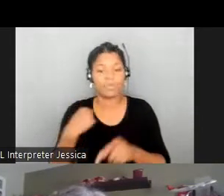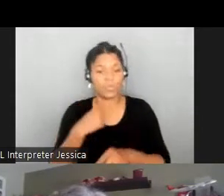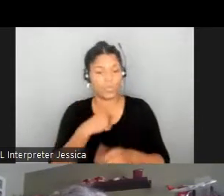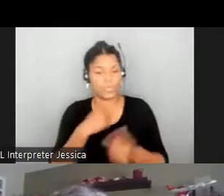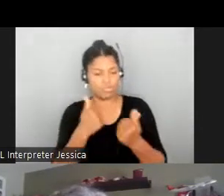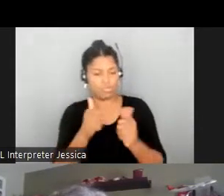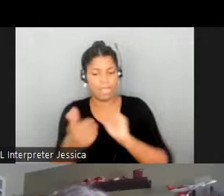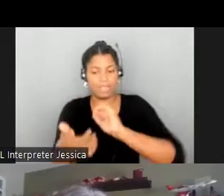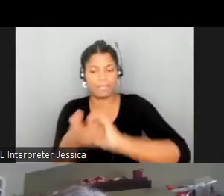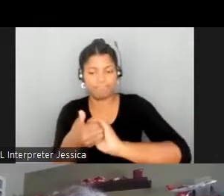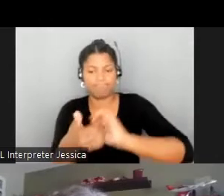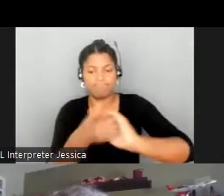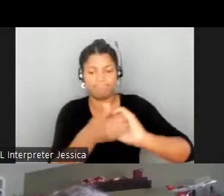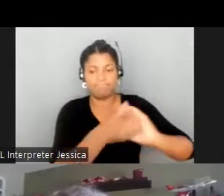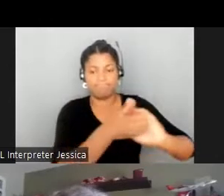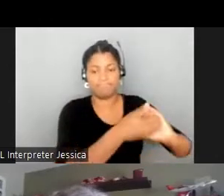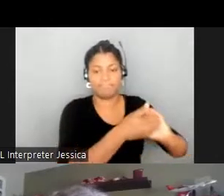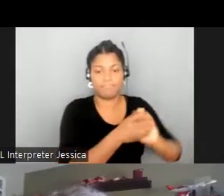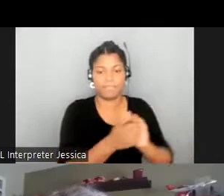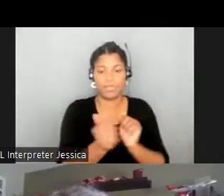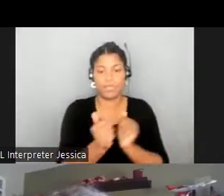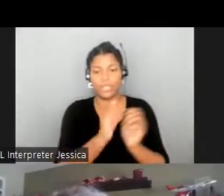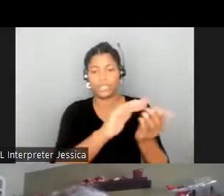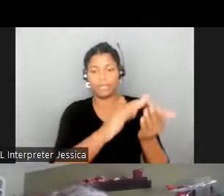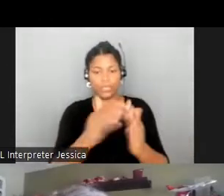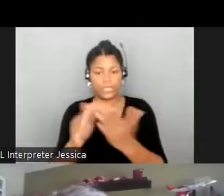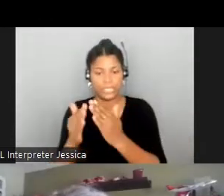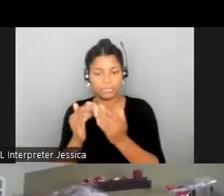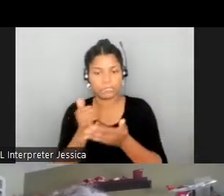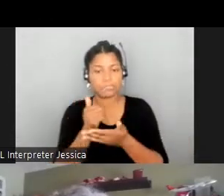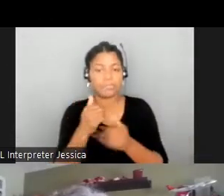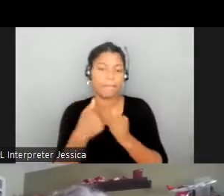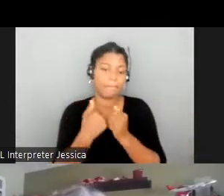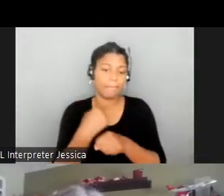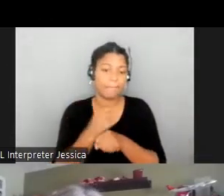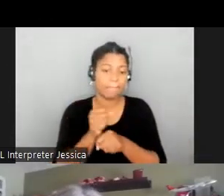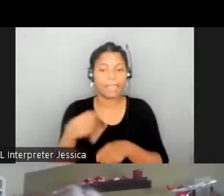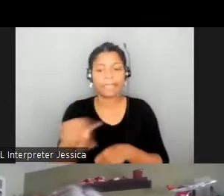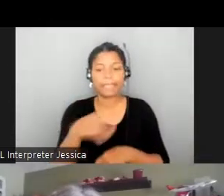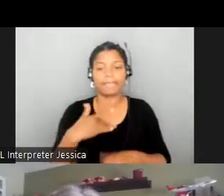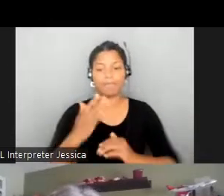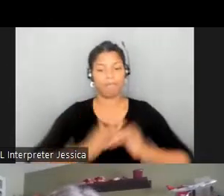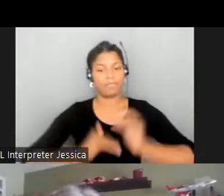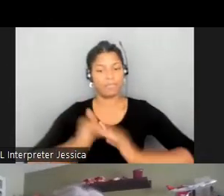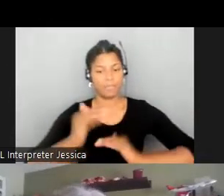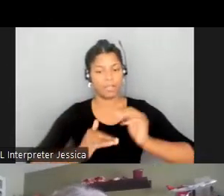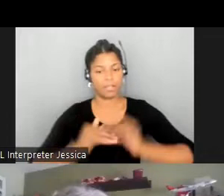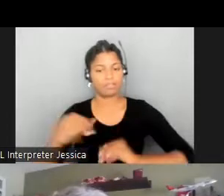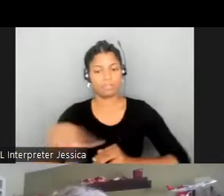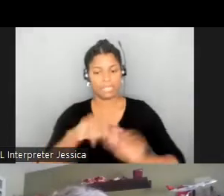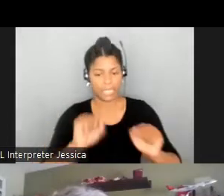the community to make people feel they can trust, that they can contact us to help them.